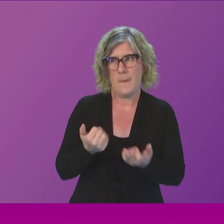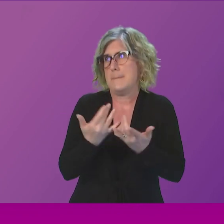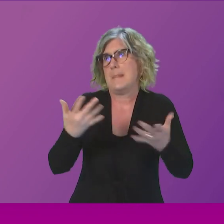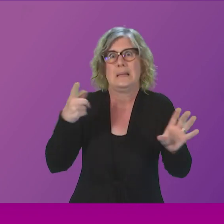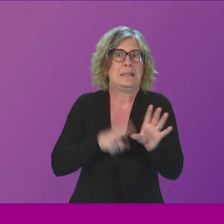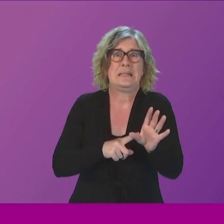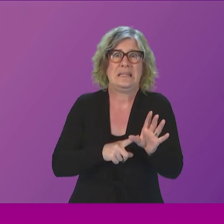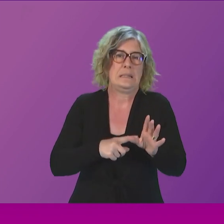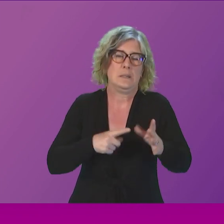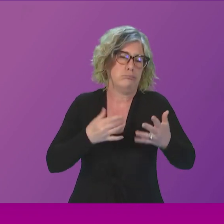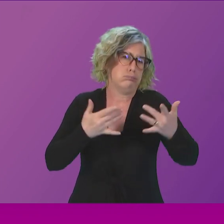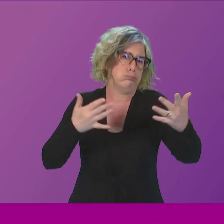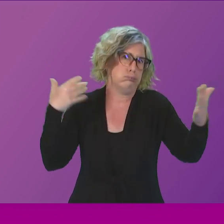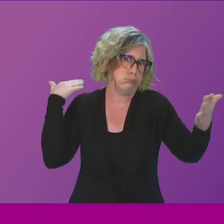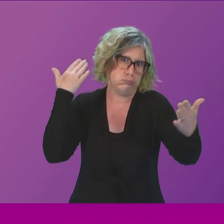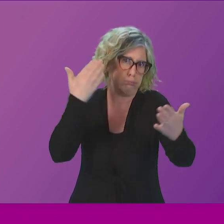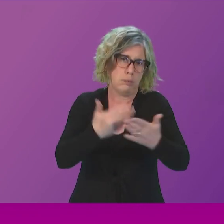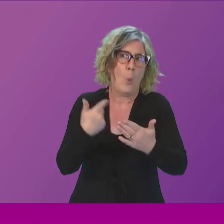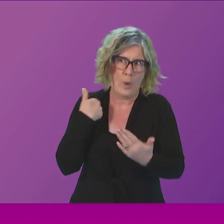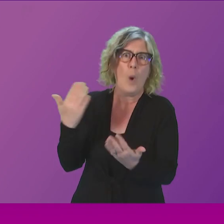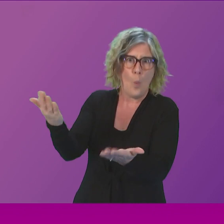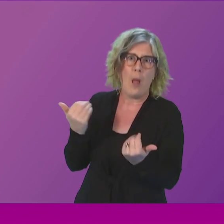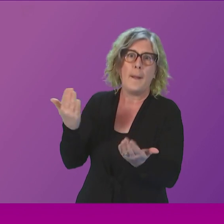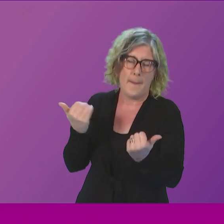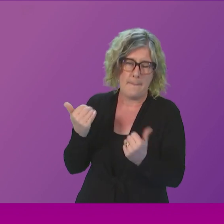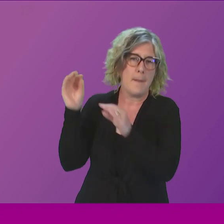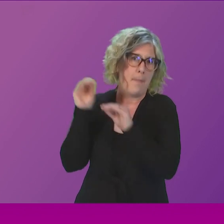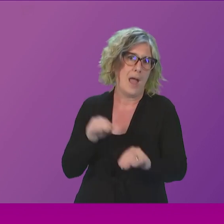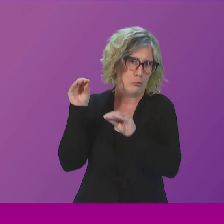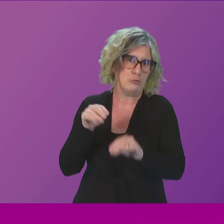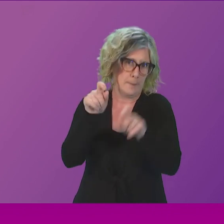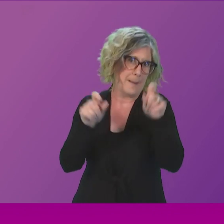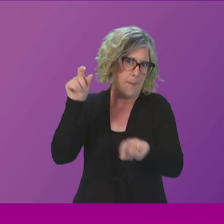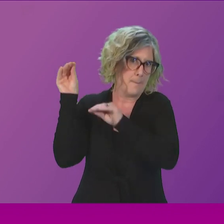We welcome migrants to Scotland.